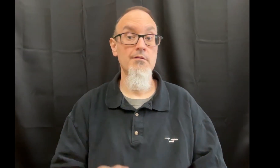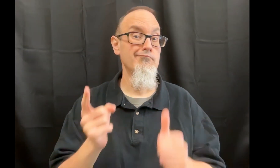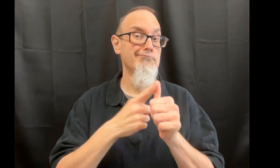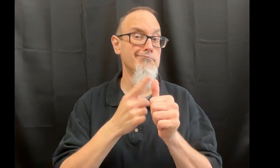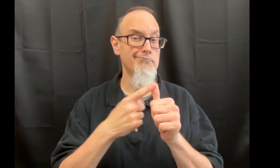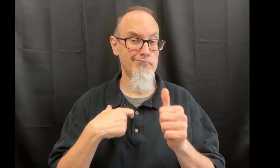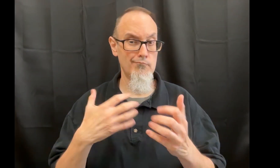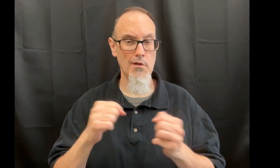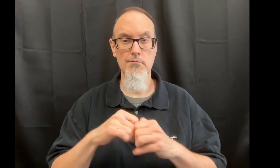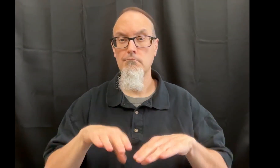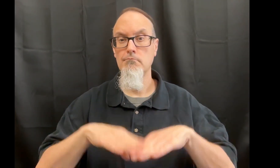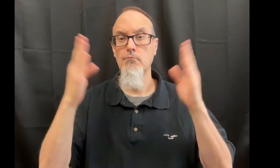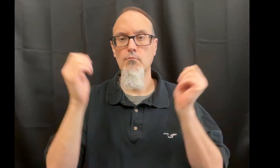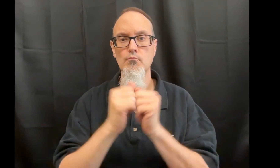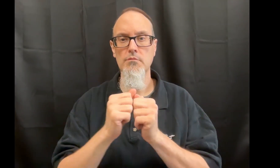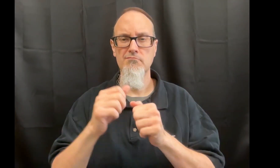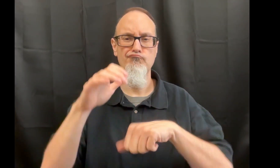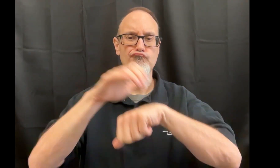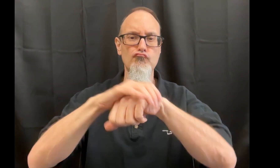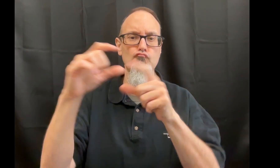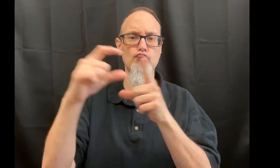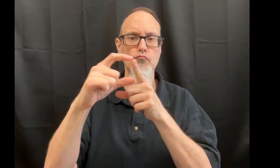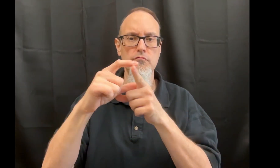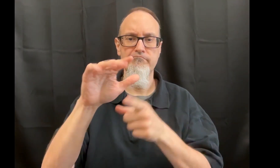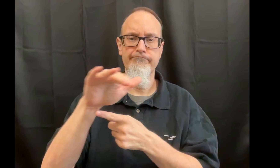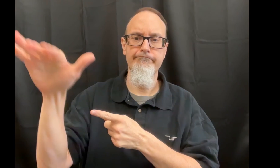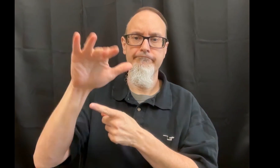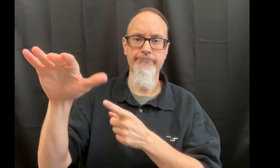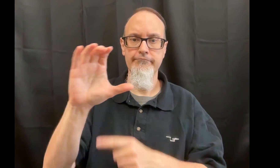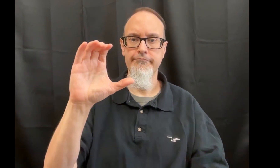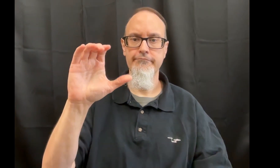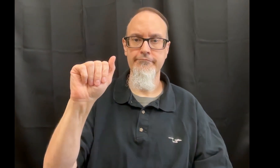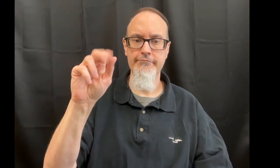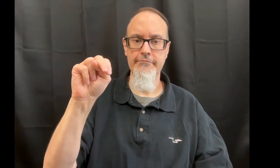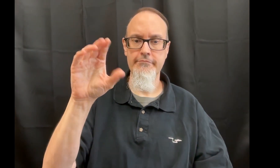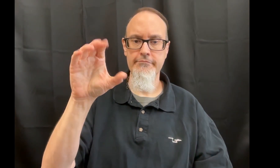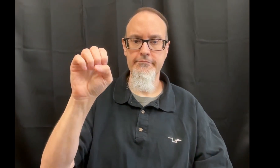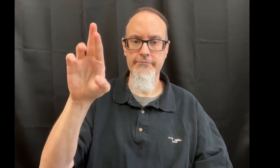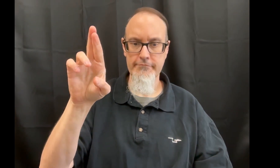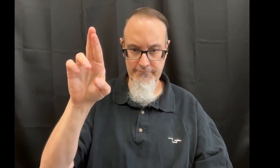First, I want to open with the fingerspelled English word “cancer.”